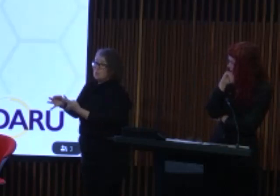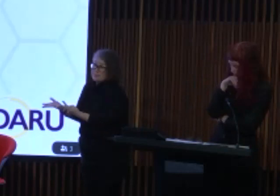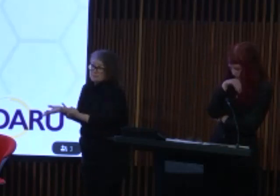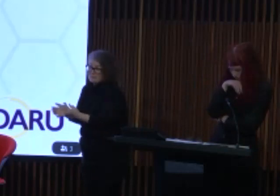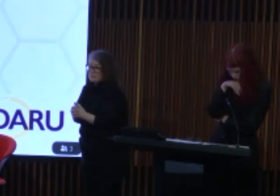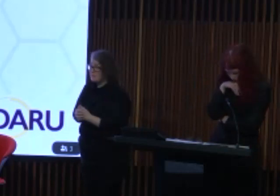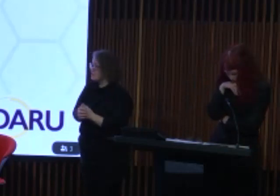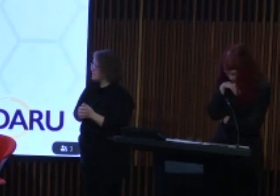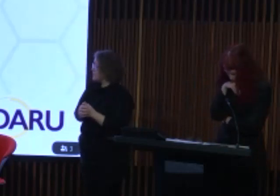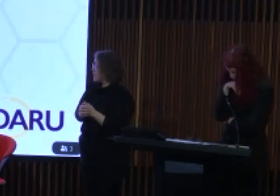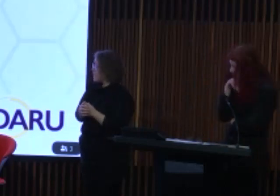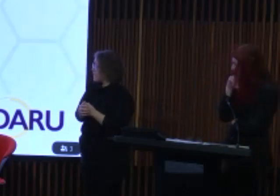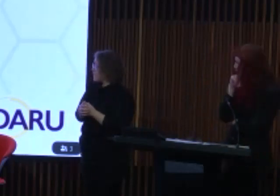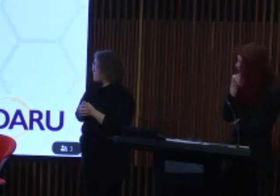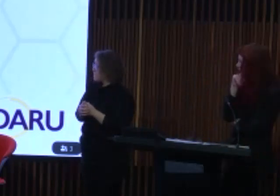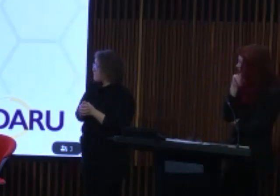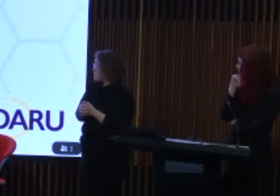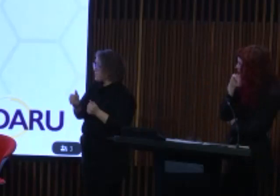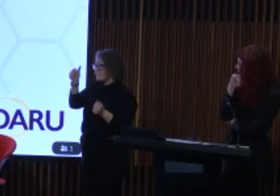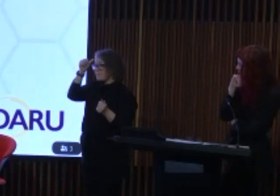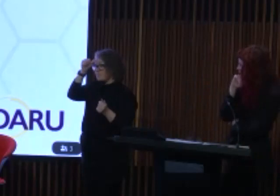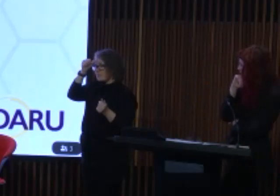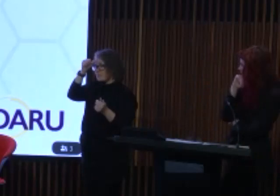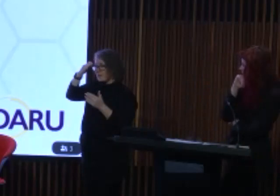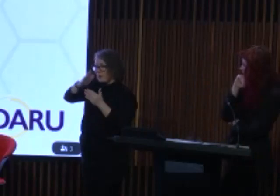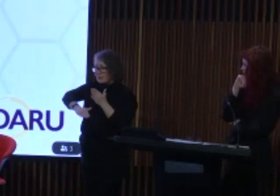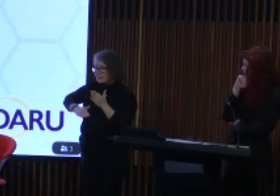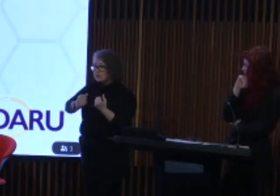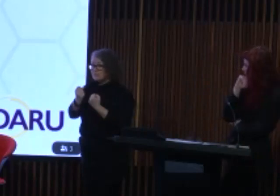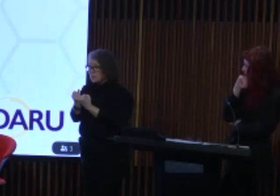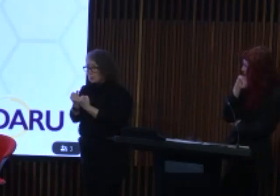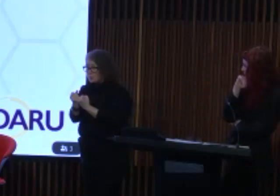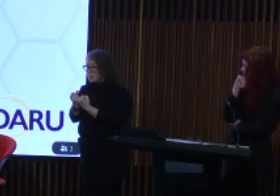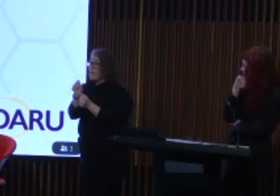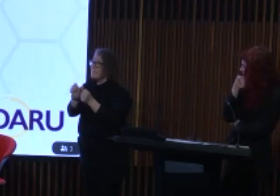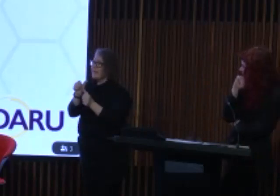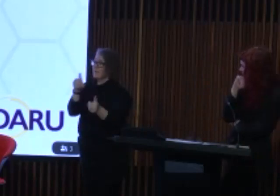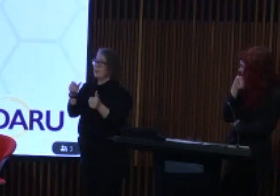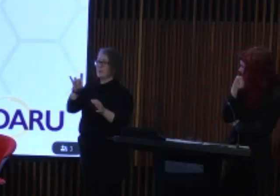choice, knowledge of support. It's better than it was 10 years ago. It's a little bit